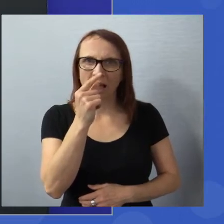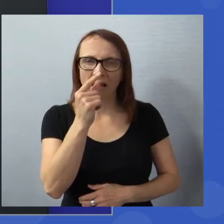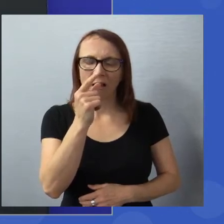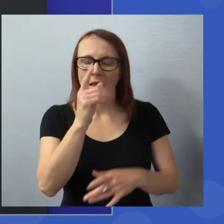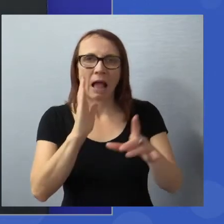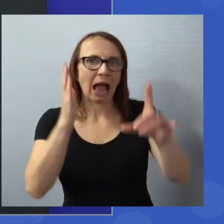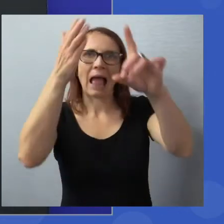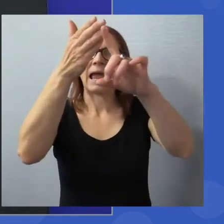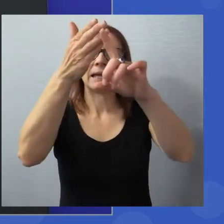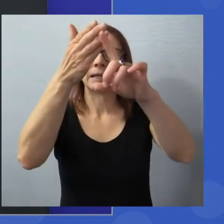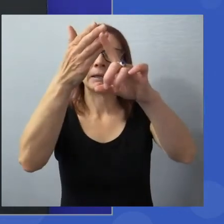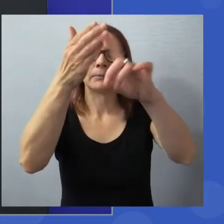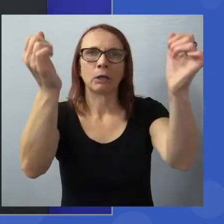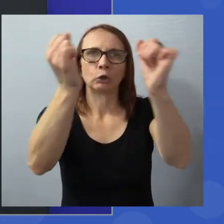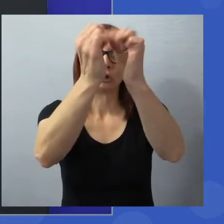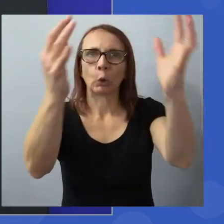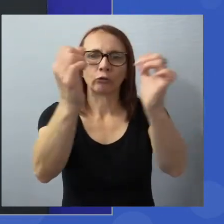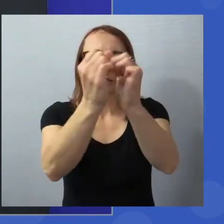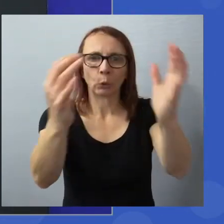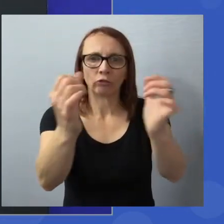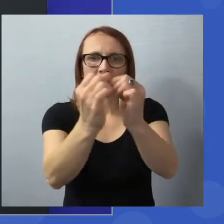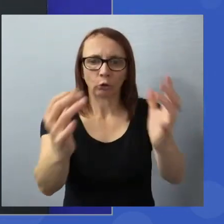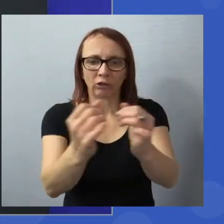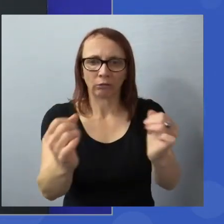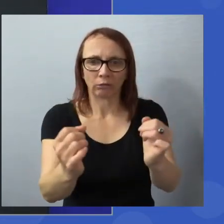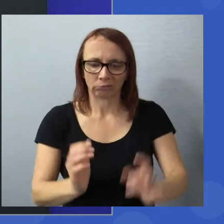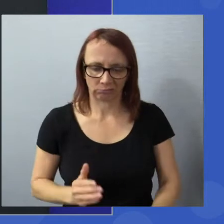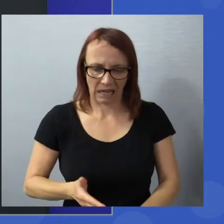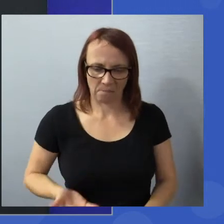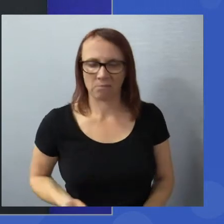we might end up with the the really bland unimportant stuff that everyone